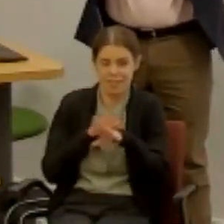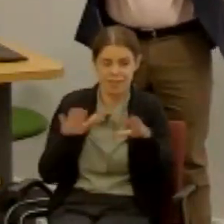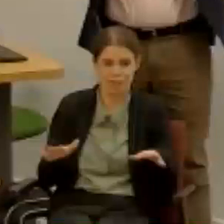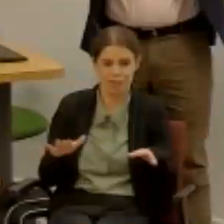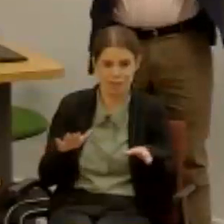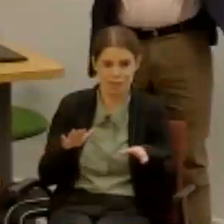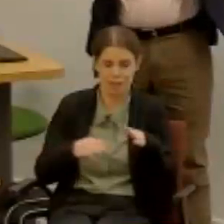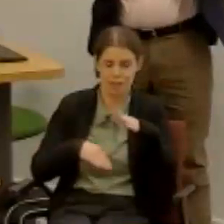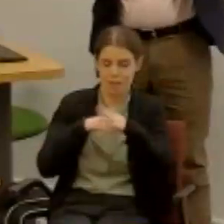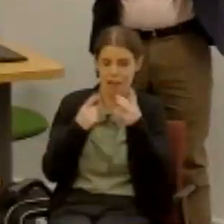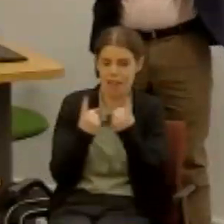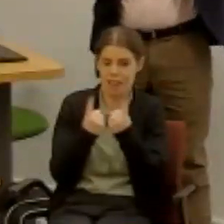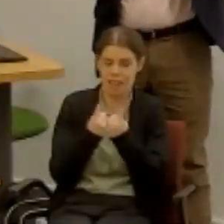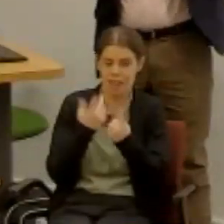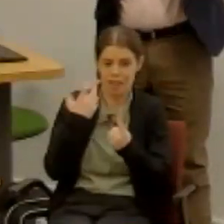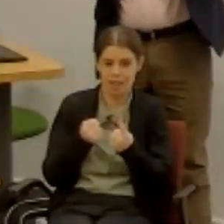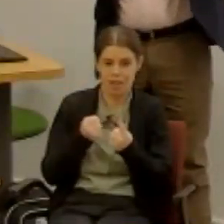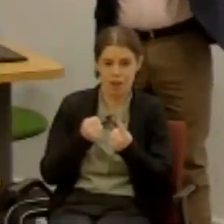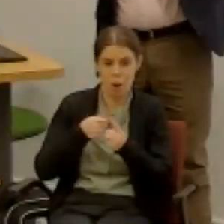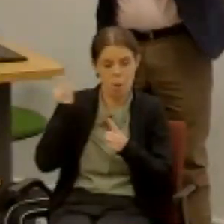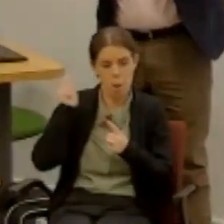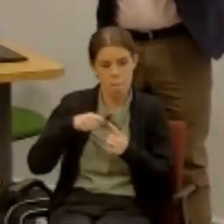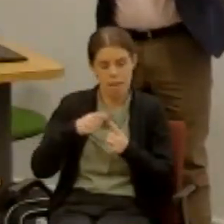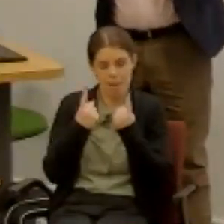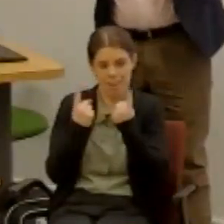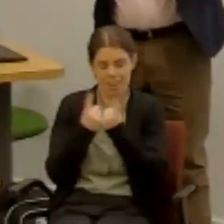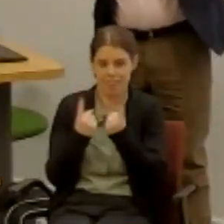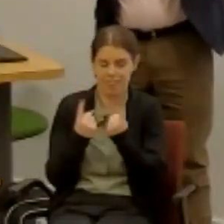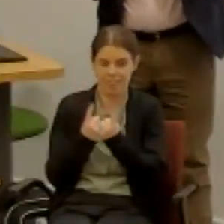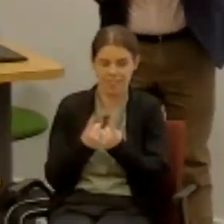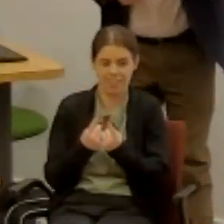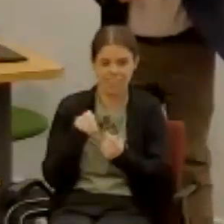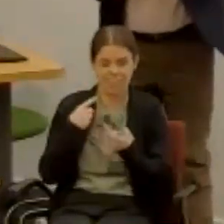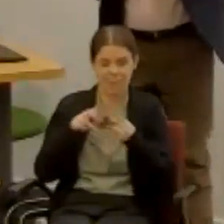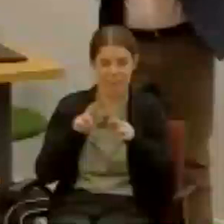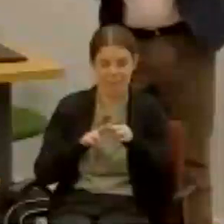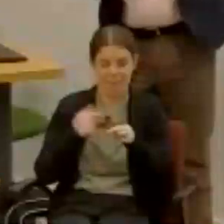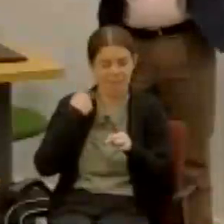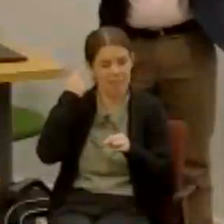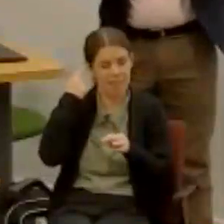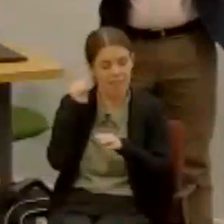full format dose come with equip with whip lash indicator funny jokes on my head the